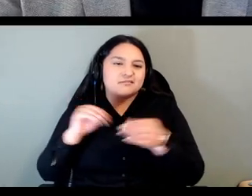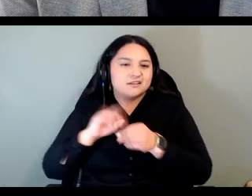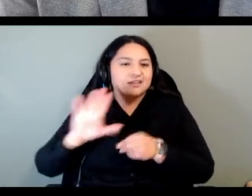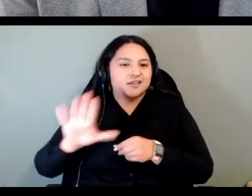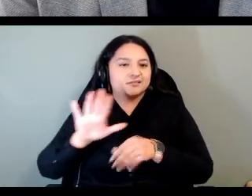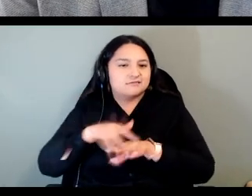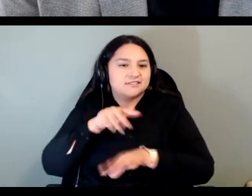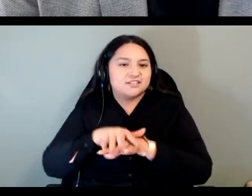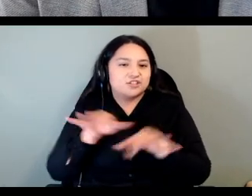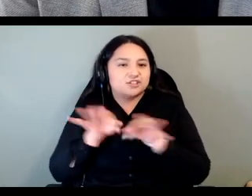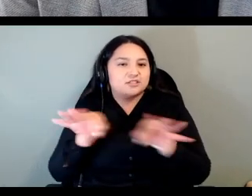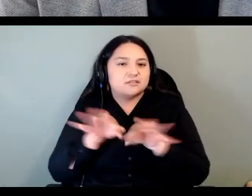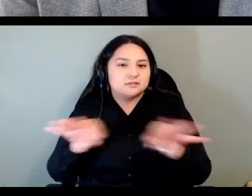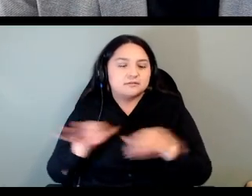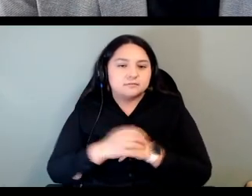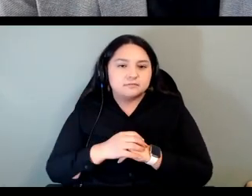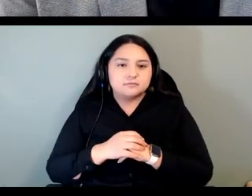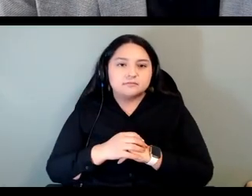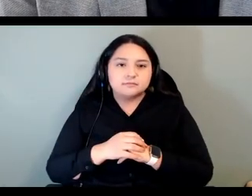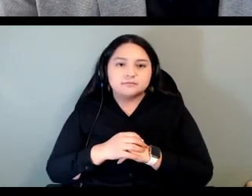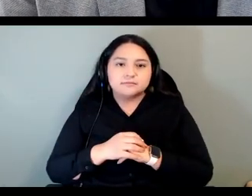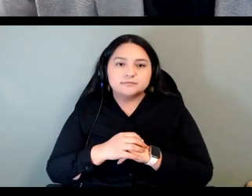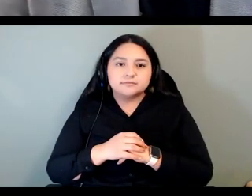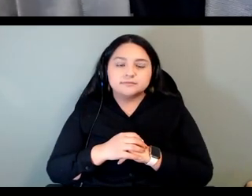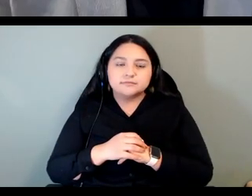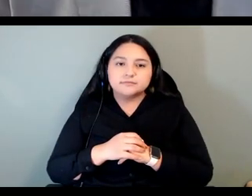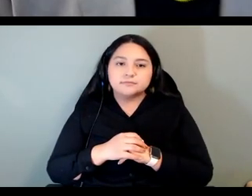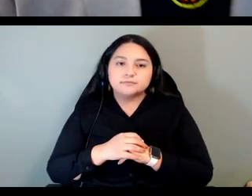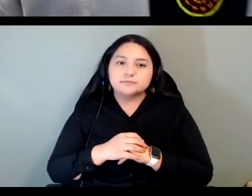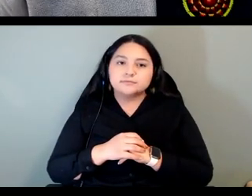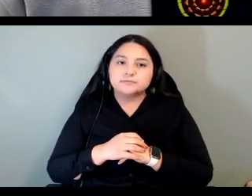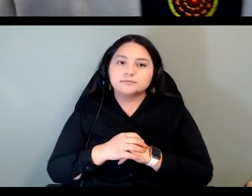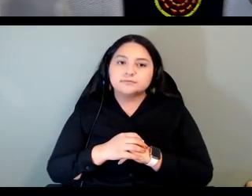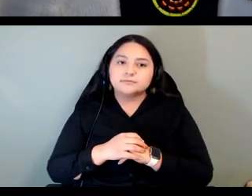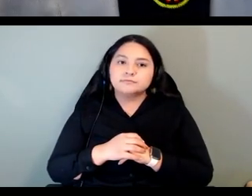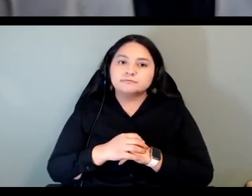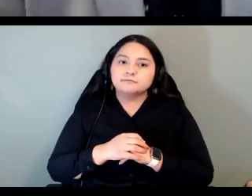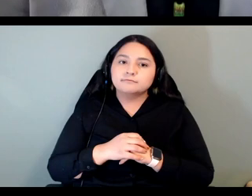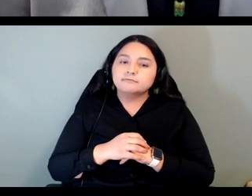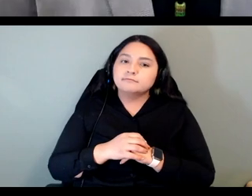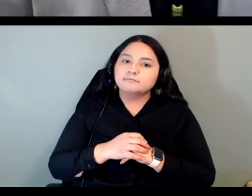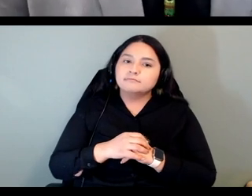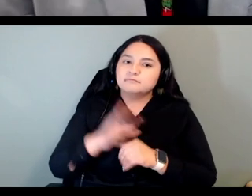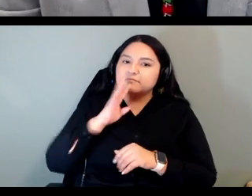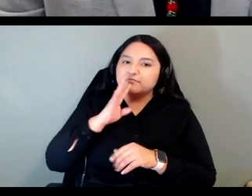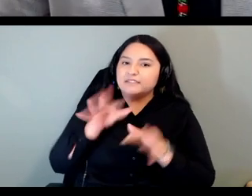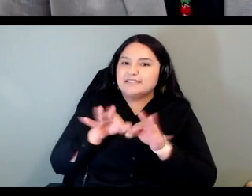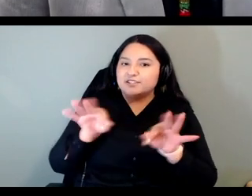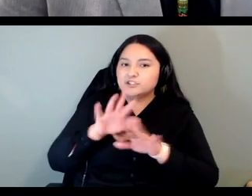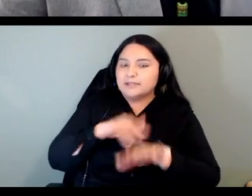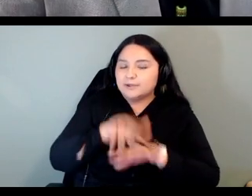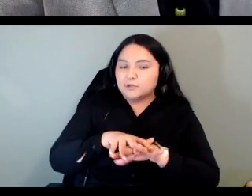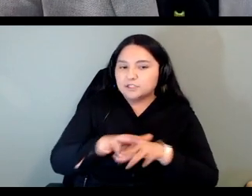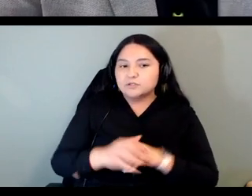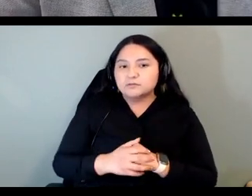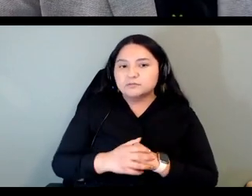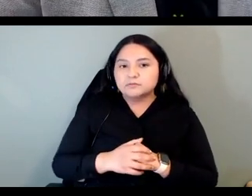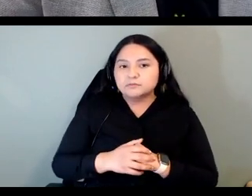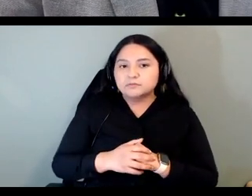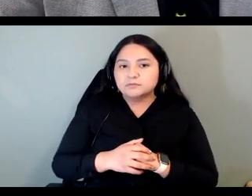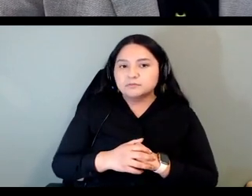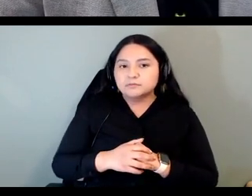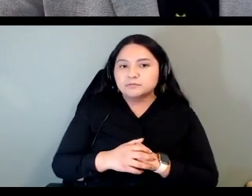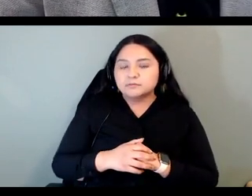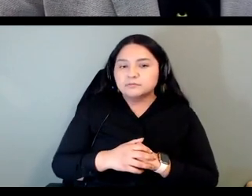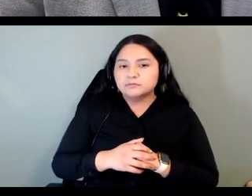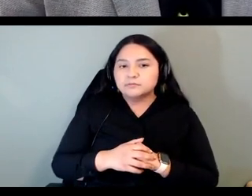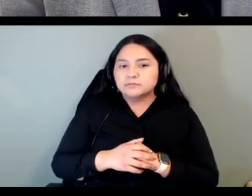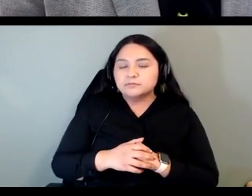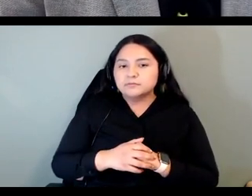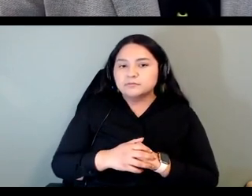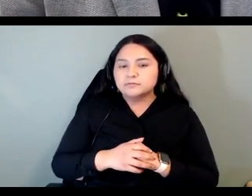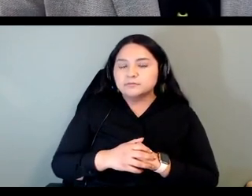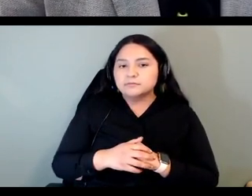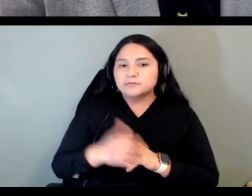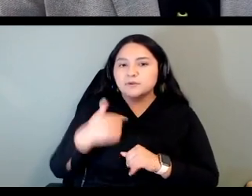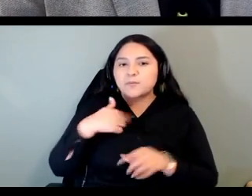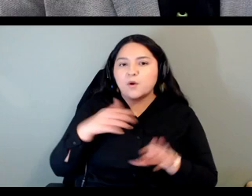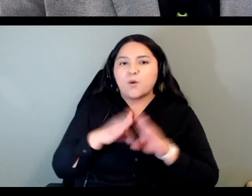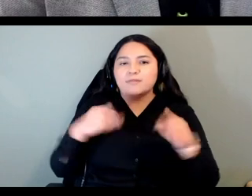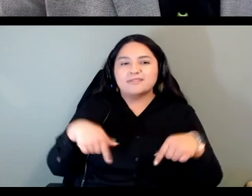Yakkookay. I'm going to open up this meeting with some words from